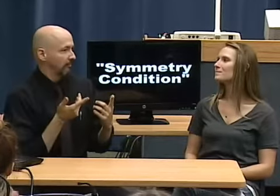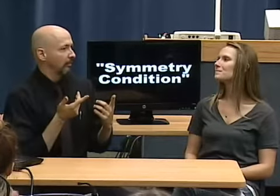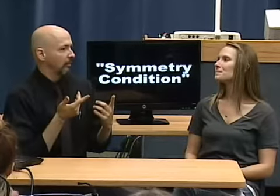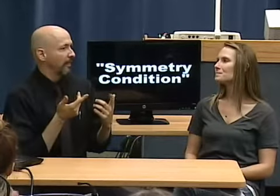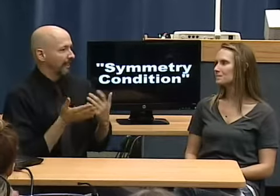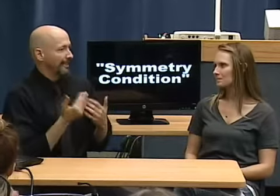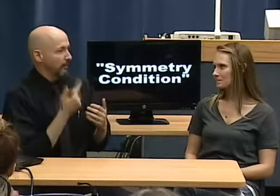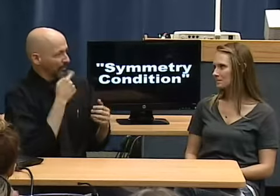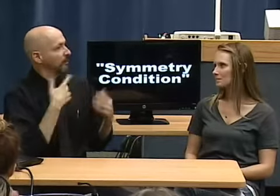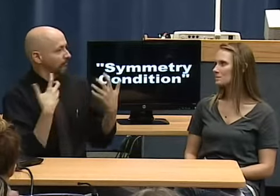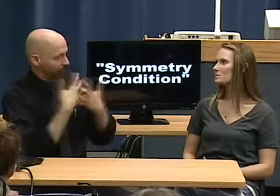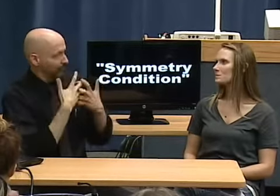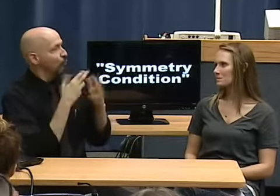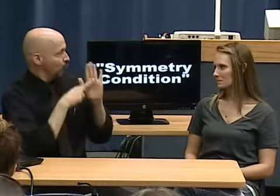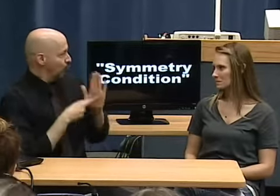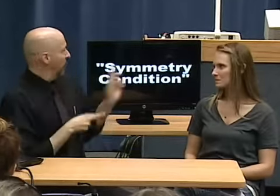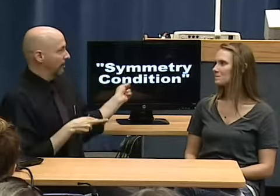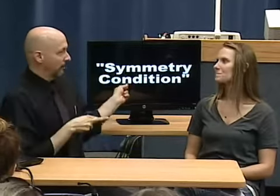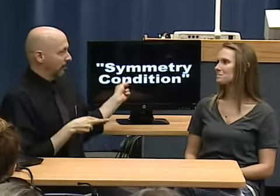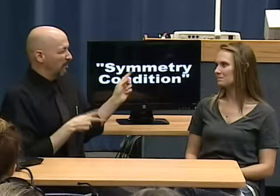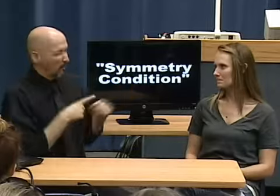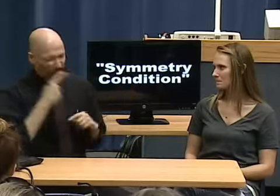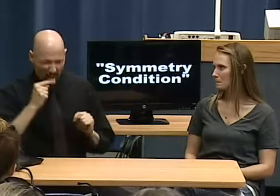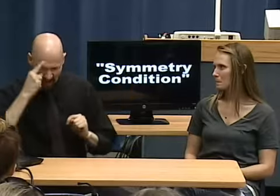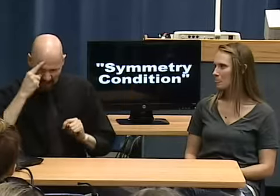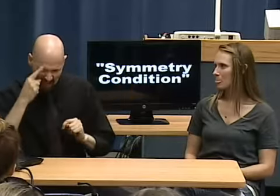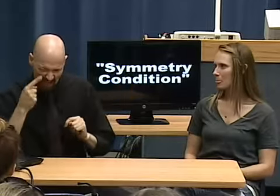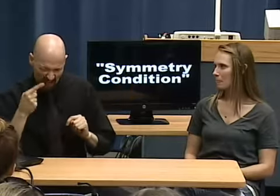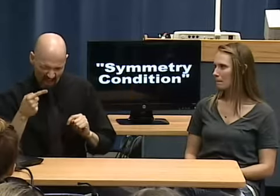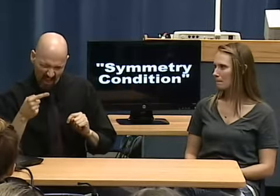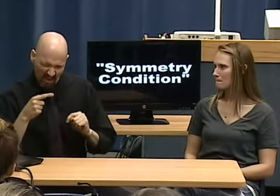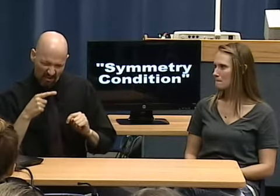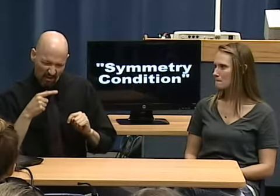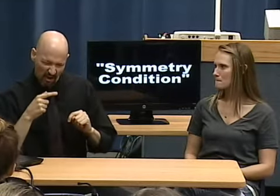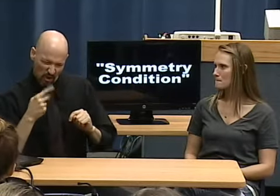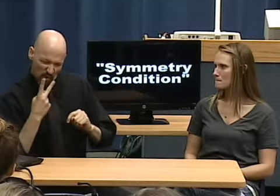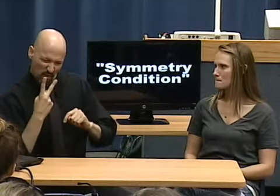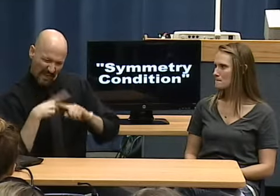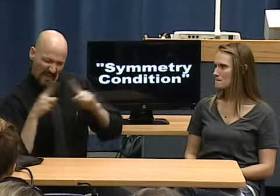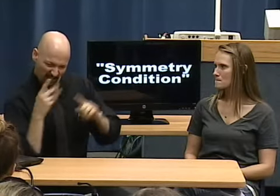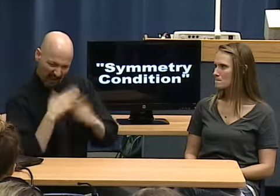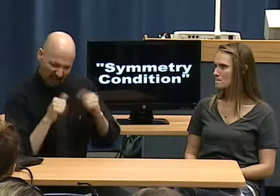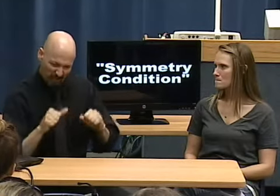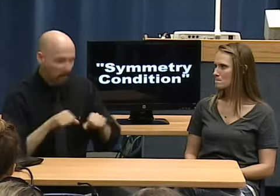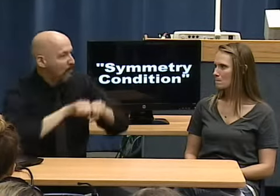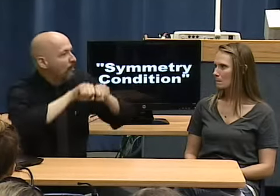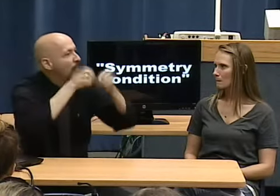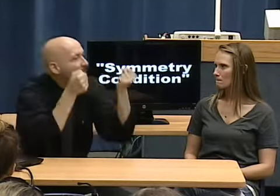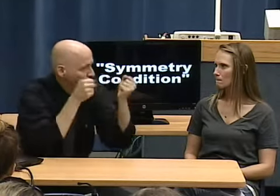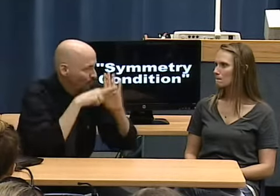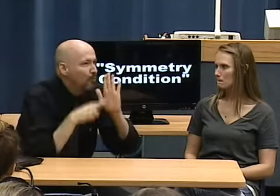It's easy to match the rules of symmetry condition but to think of two different hand shapes, that breaks the rule.